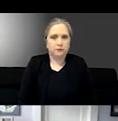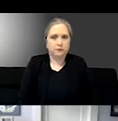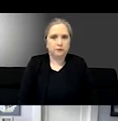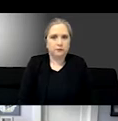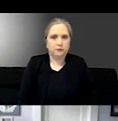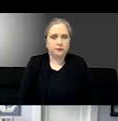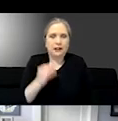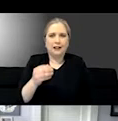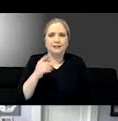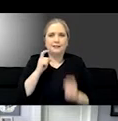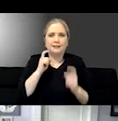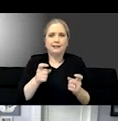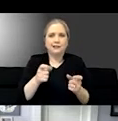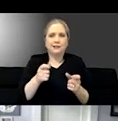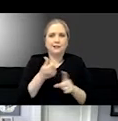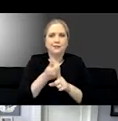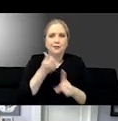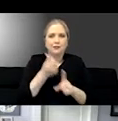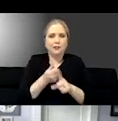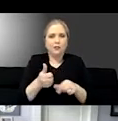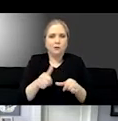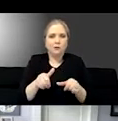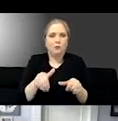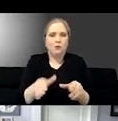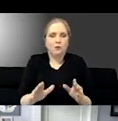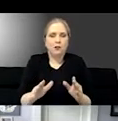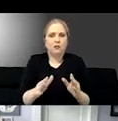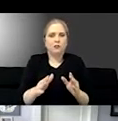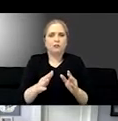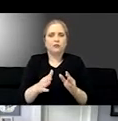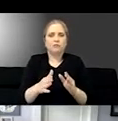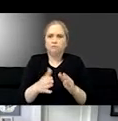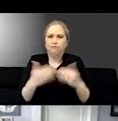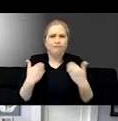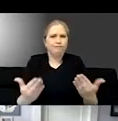Because people won't know that you need help unless you ask.